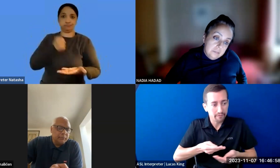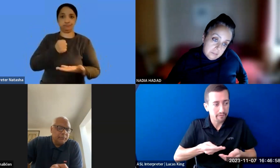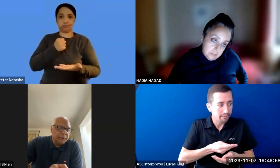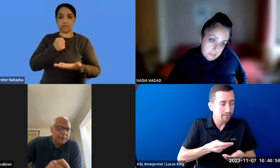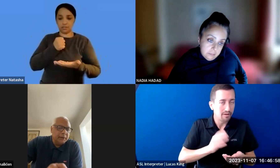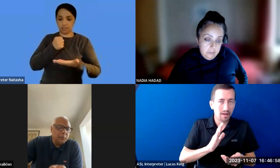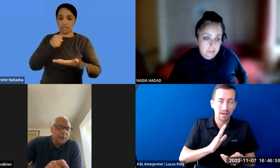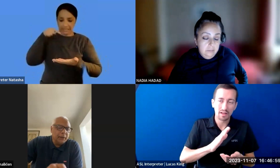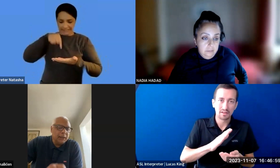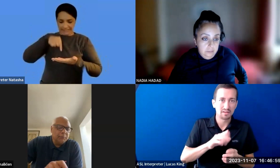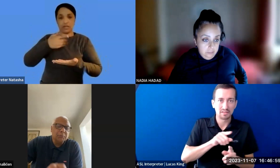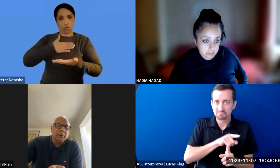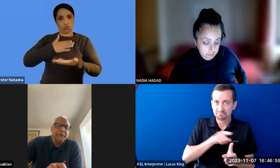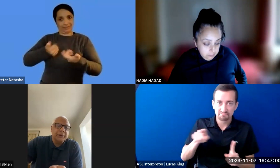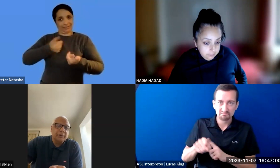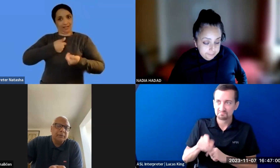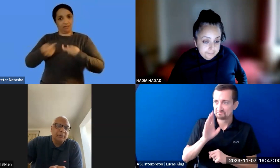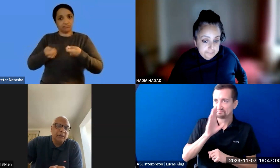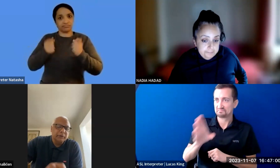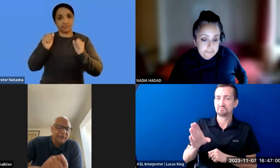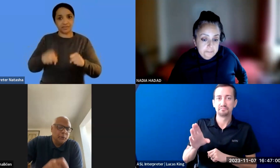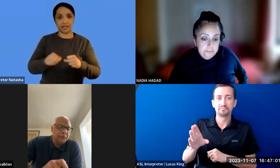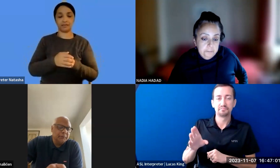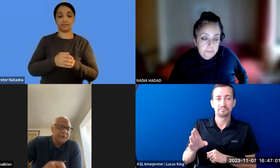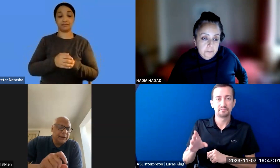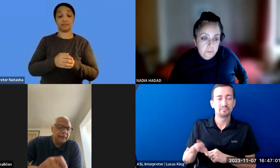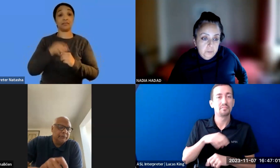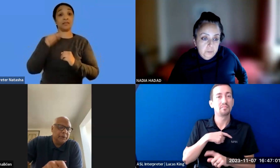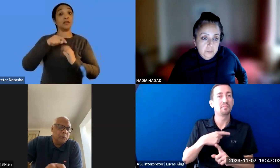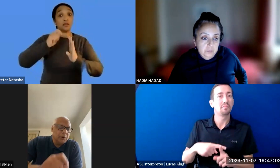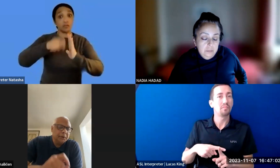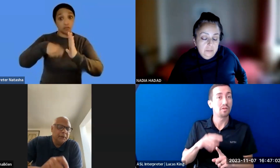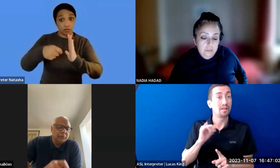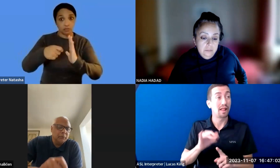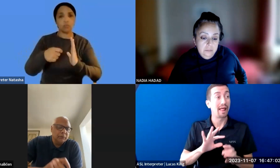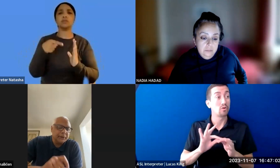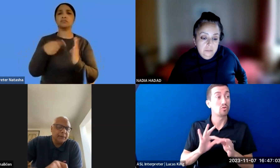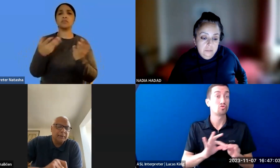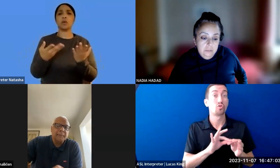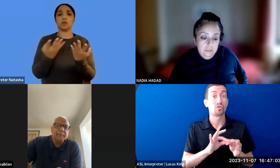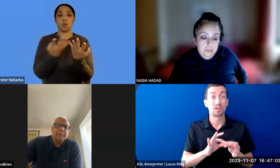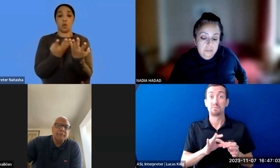within the We Are Able project, the consortium is actively working towards that.